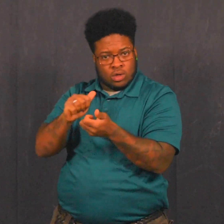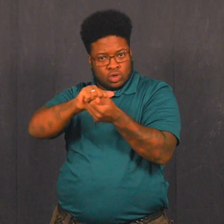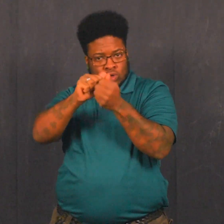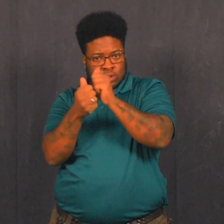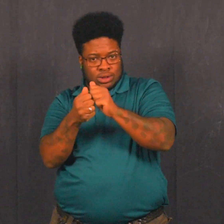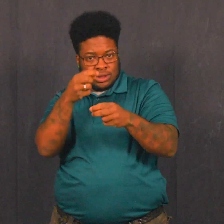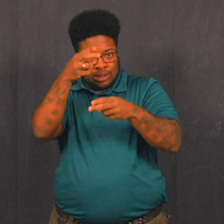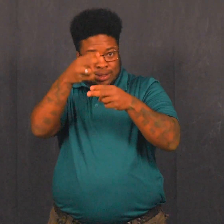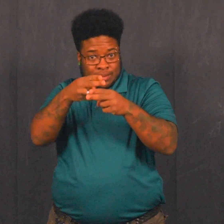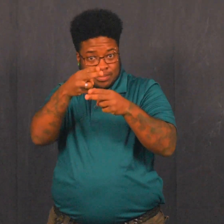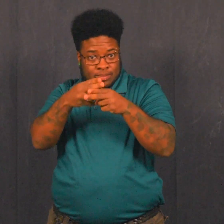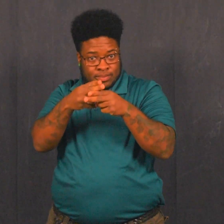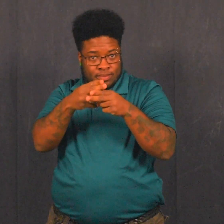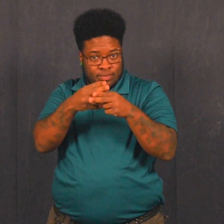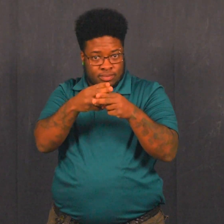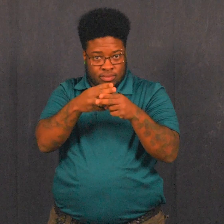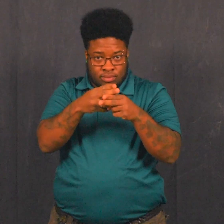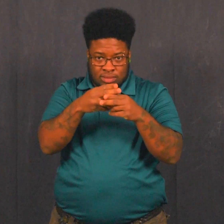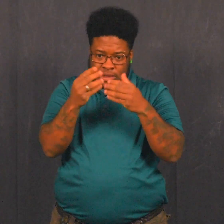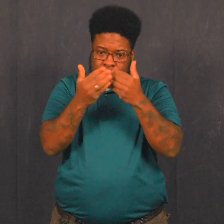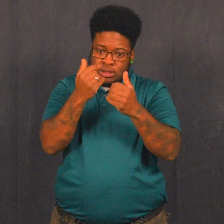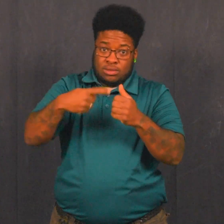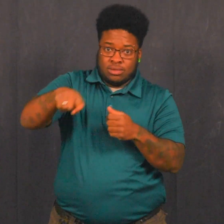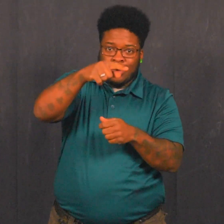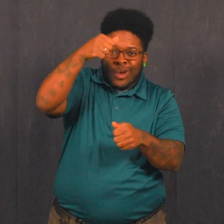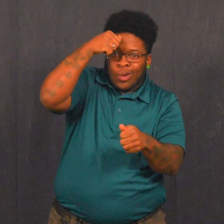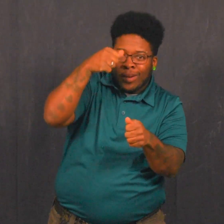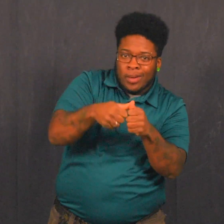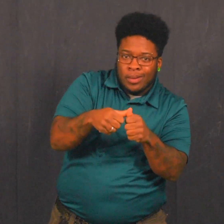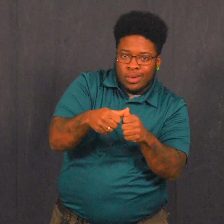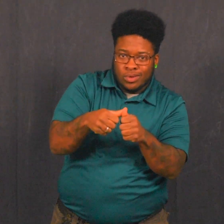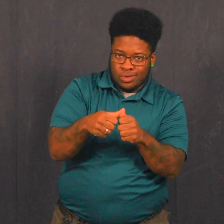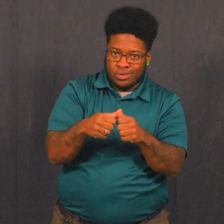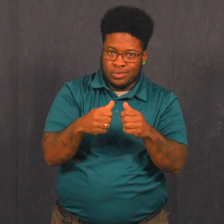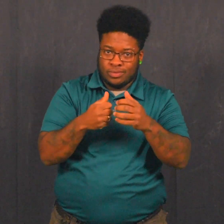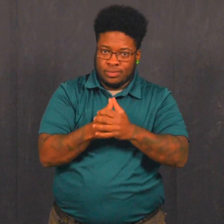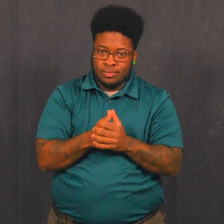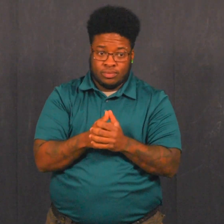change our name to one that was easier to remember.